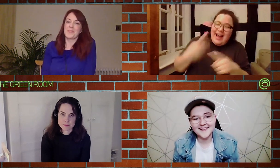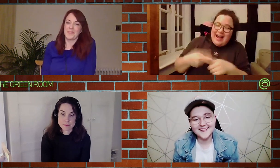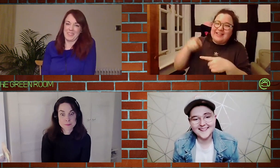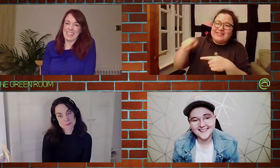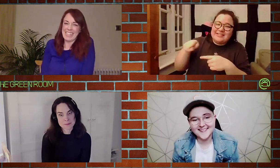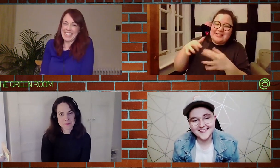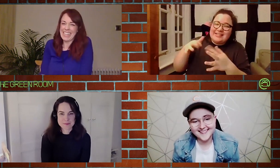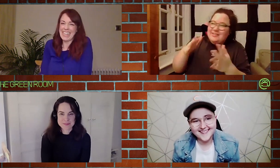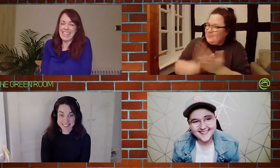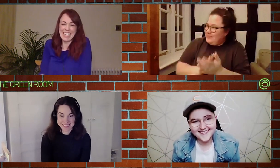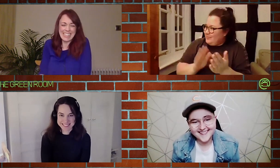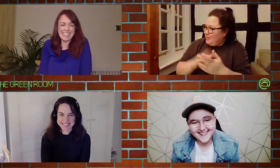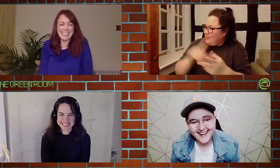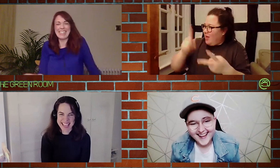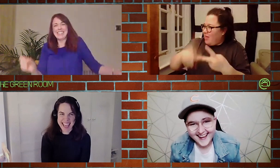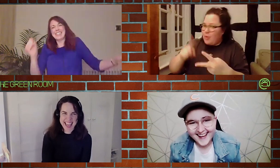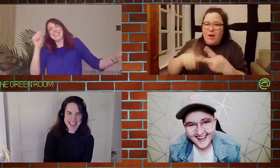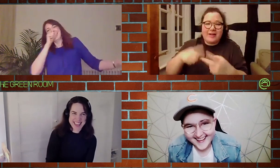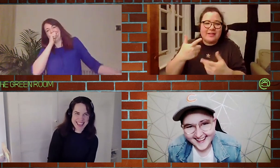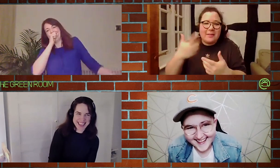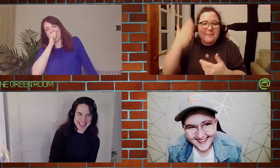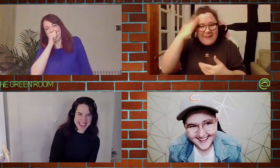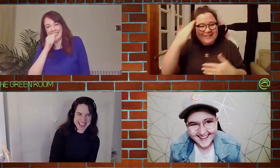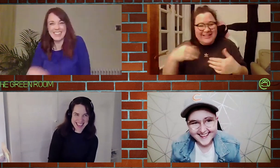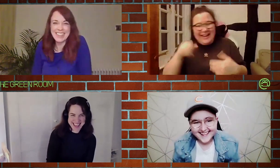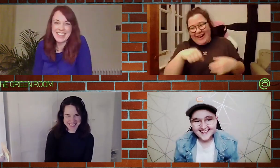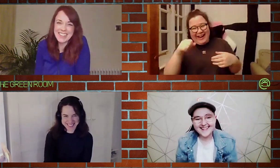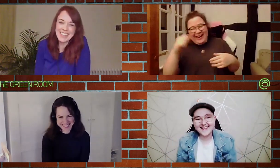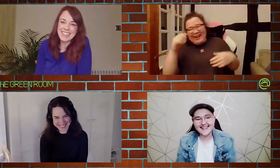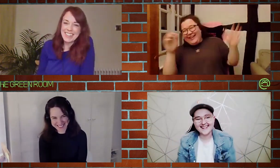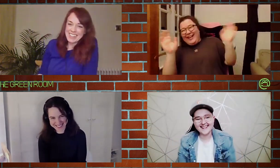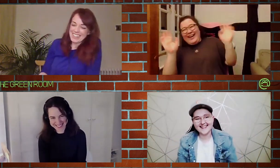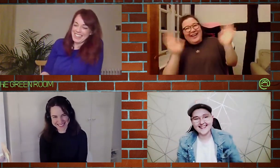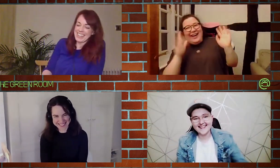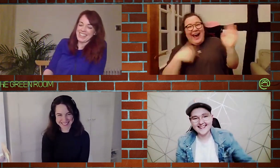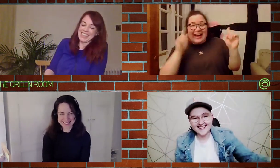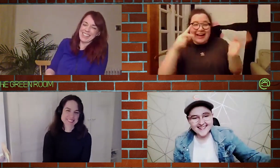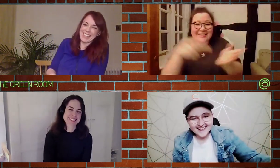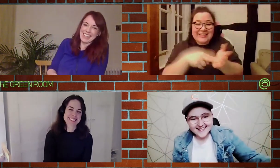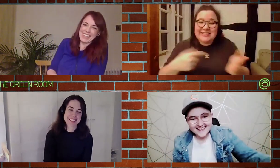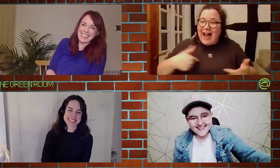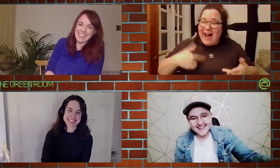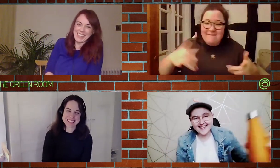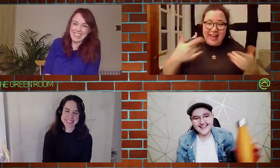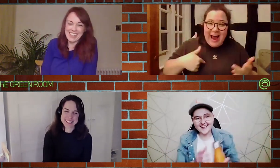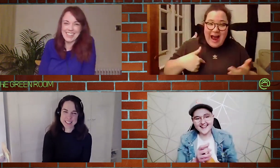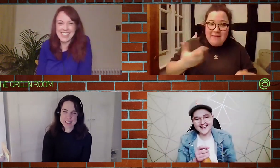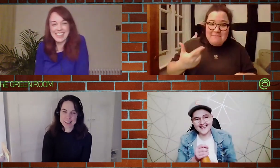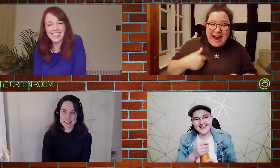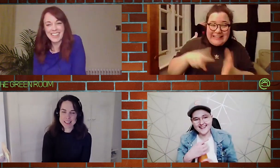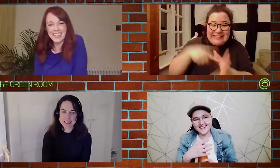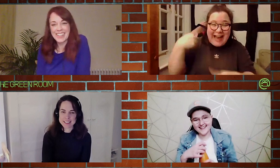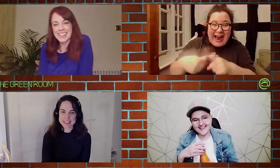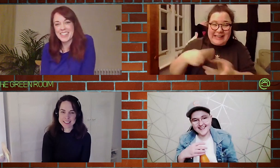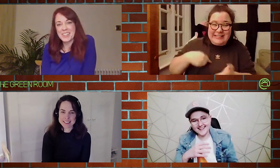The rich. The very top one percent. Oh I can't stand it.